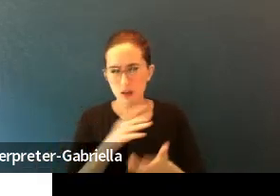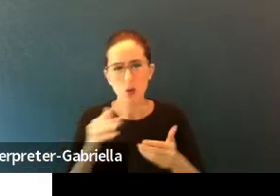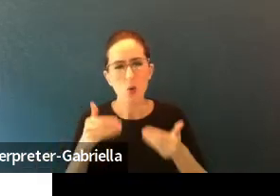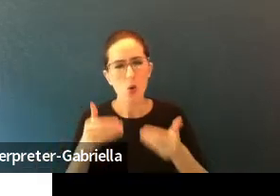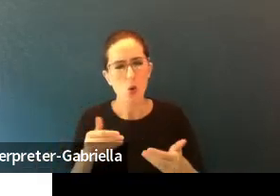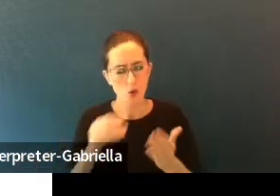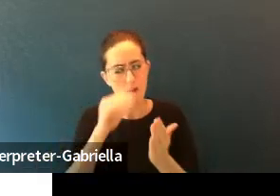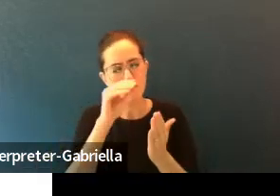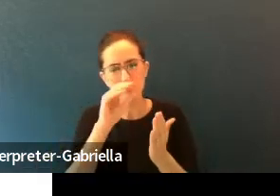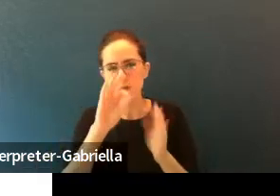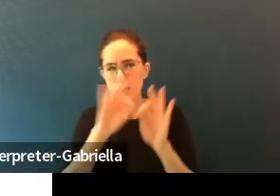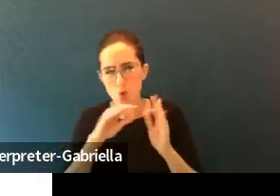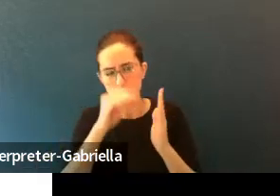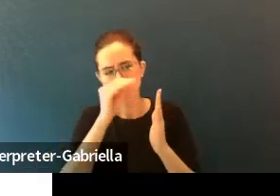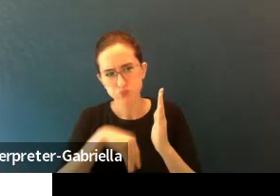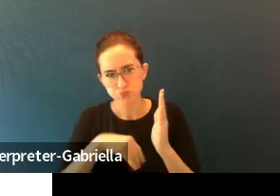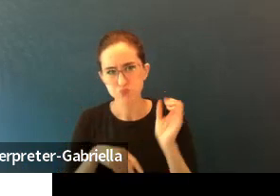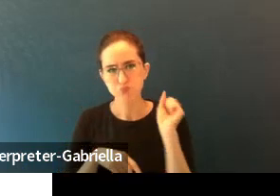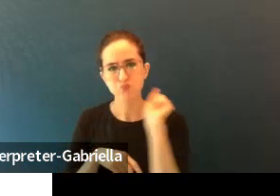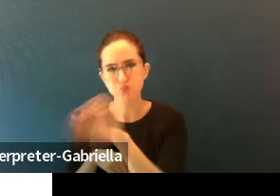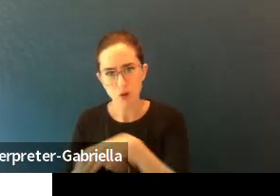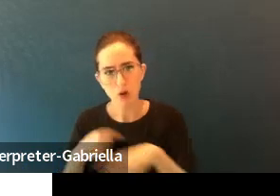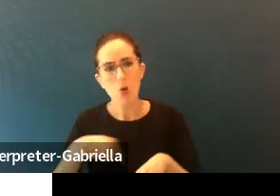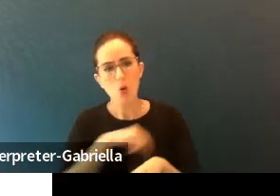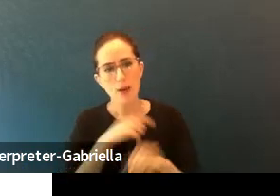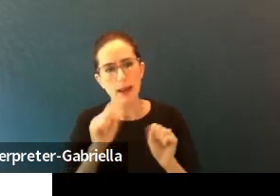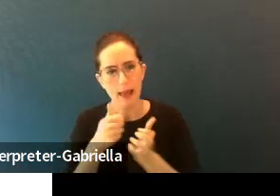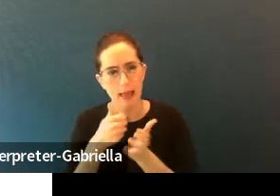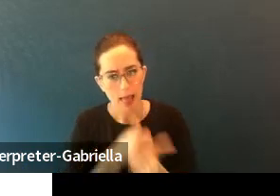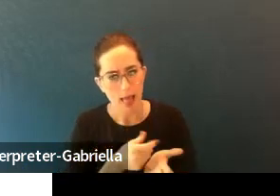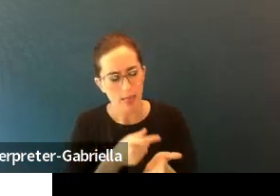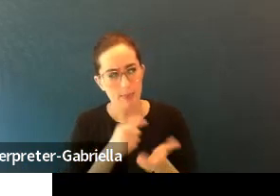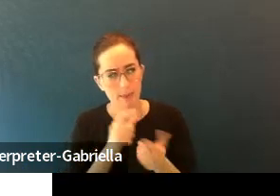since we know the data better and what's possible to do for whatever question you have. So